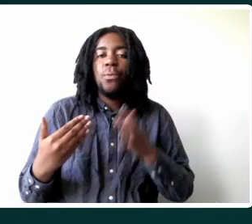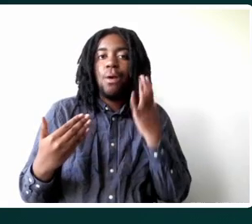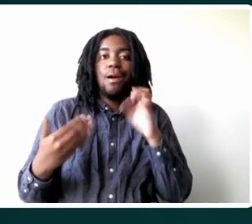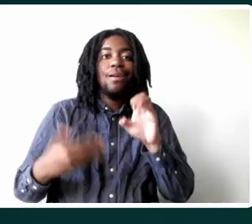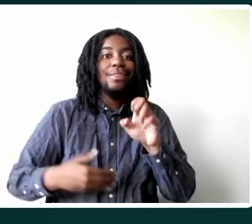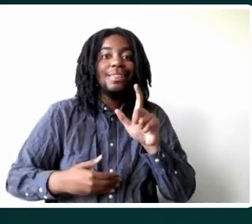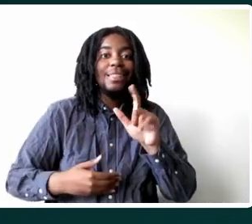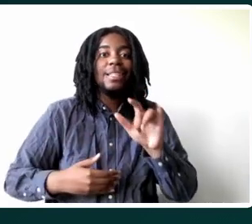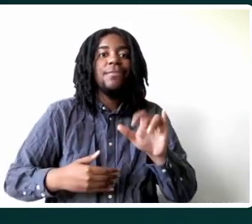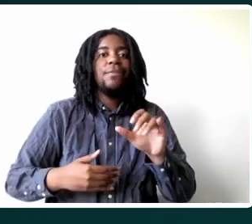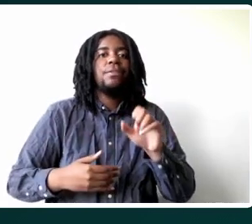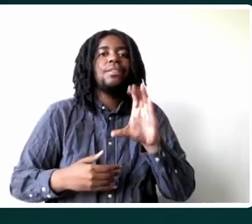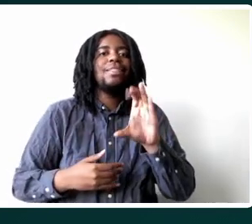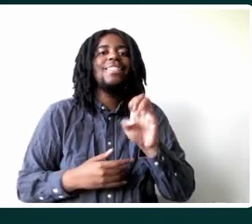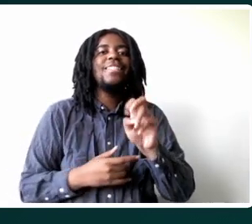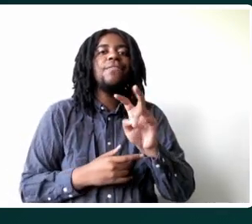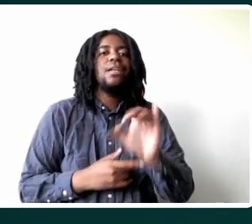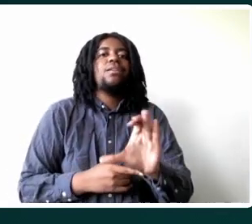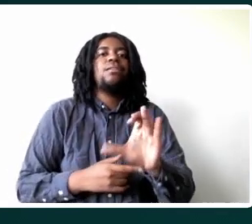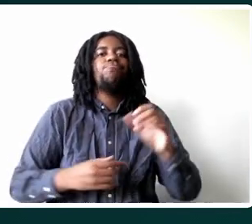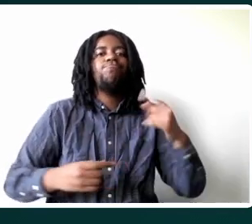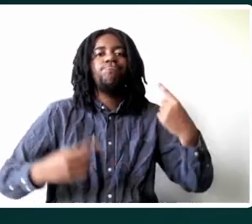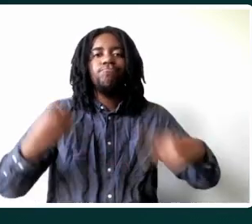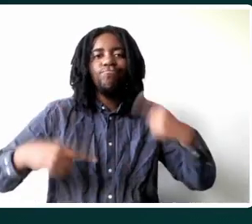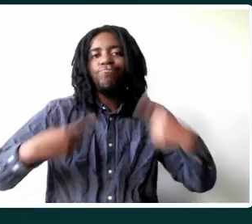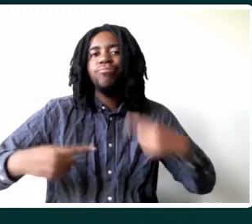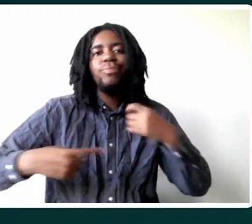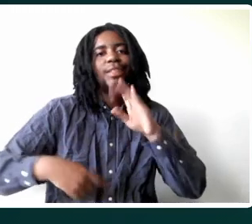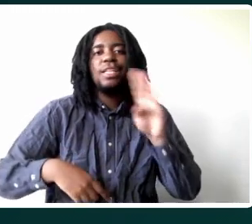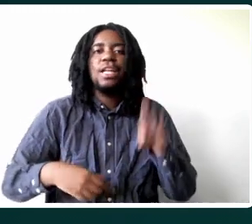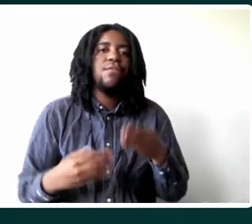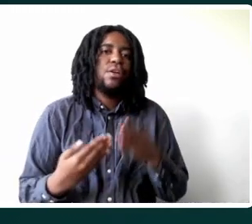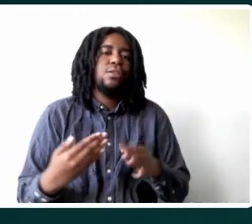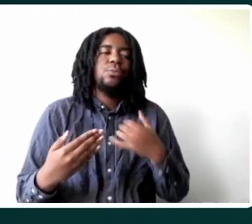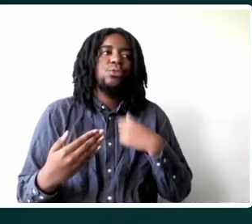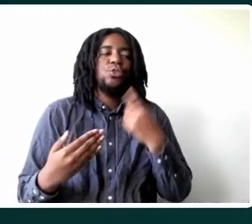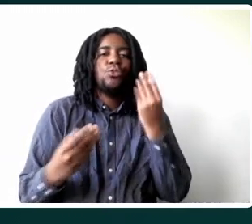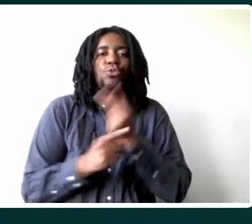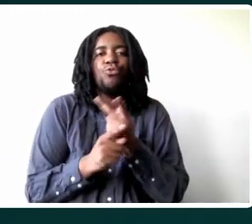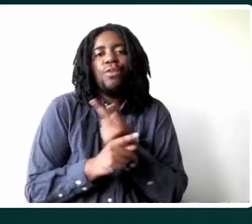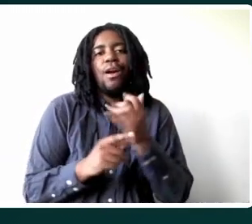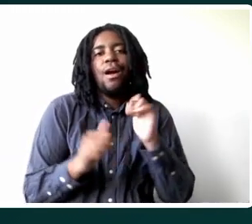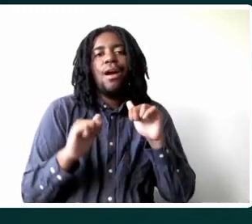just figuring out how to add and incorporate more and more students into this project.